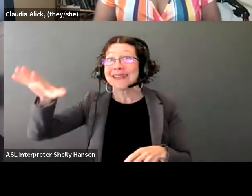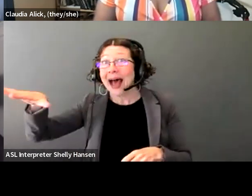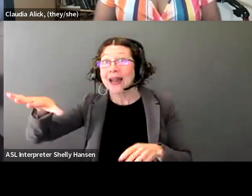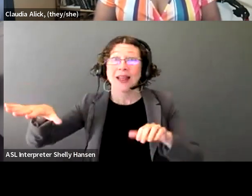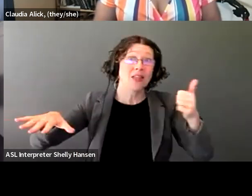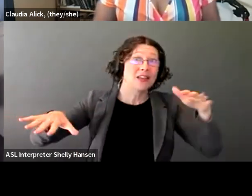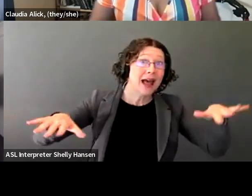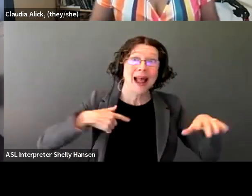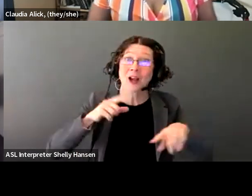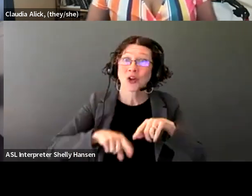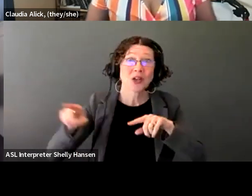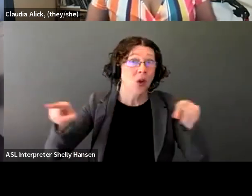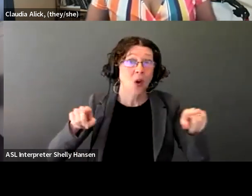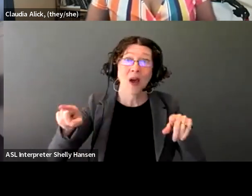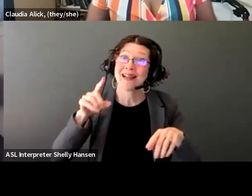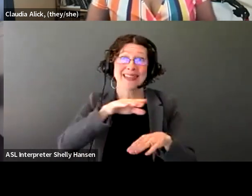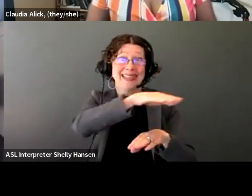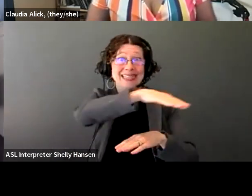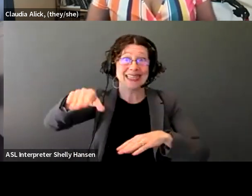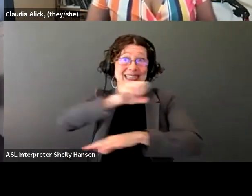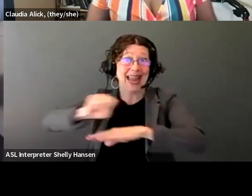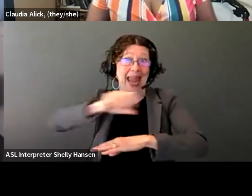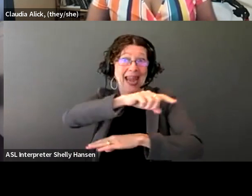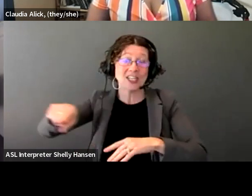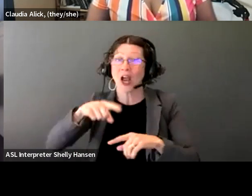I use mobility aids and I need them every day.